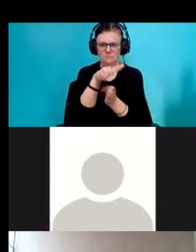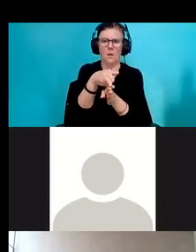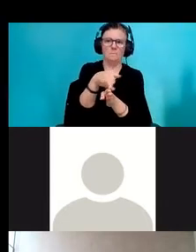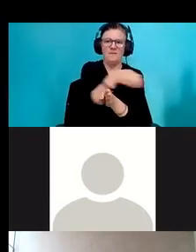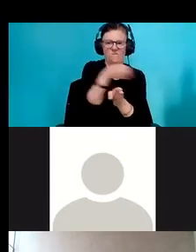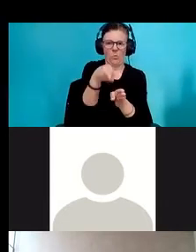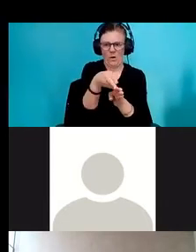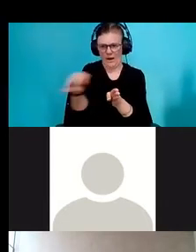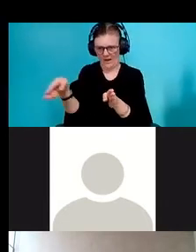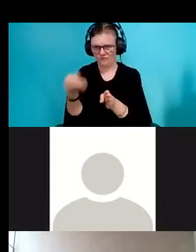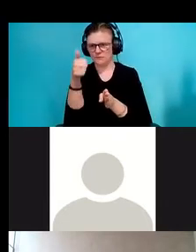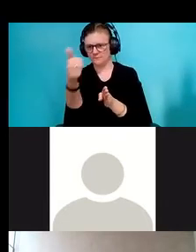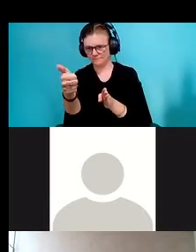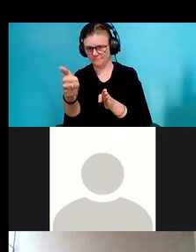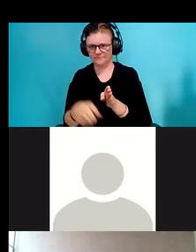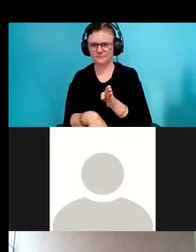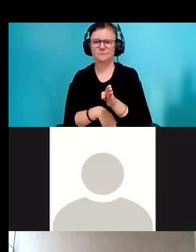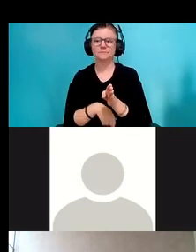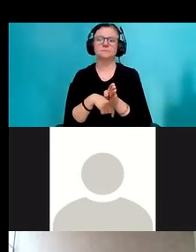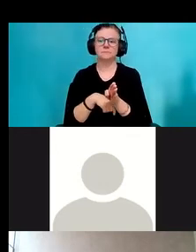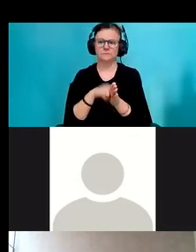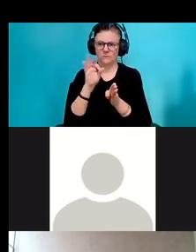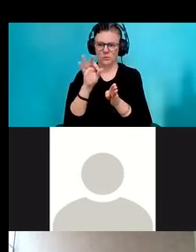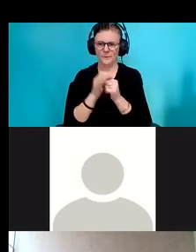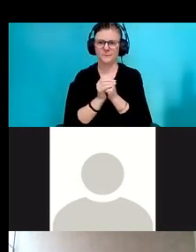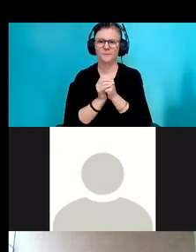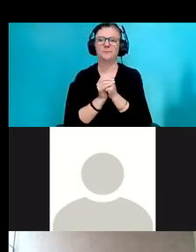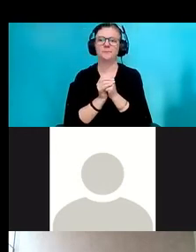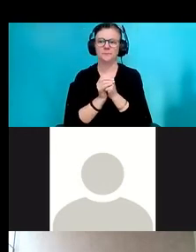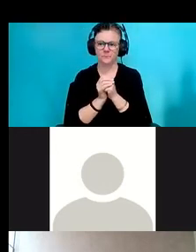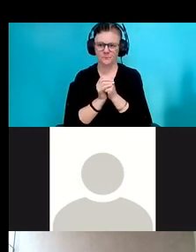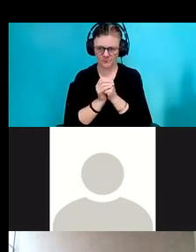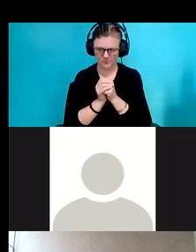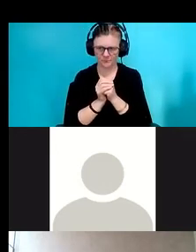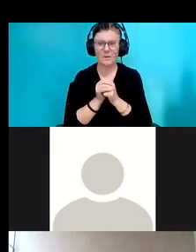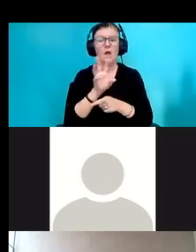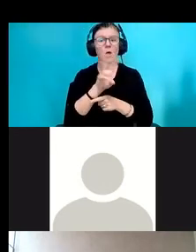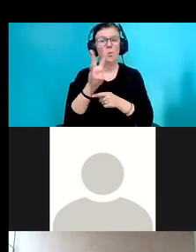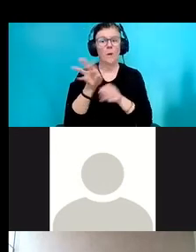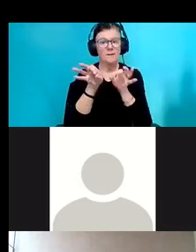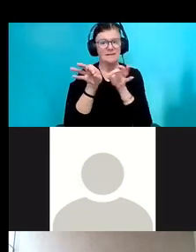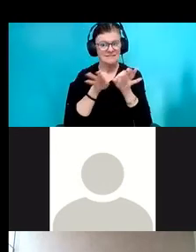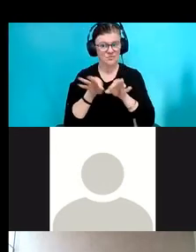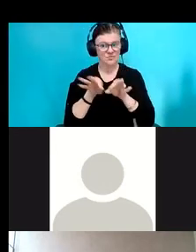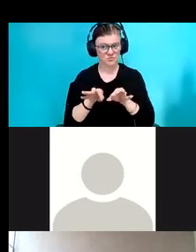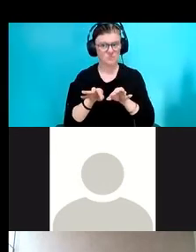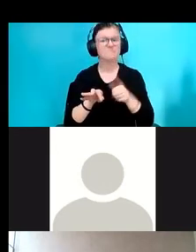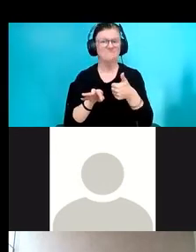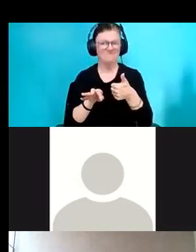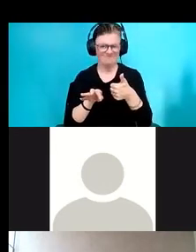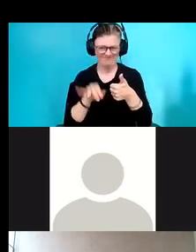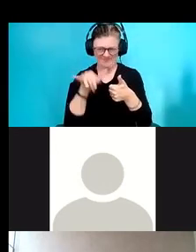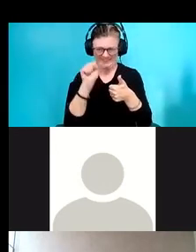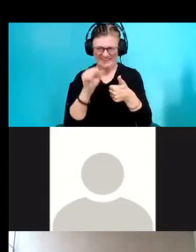Someone shared, before and after. Yeah. "A specific description of what's on the new web page."